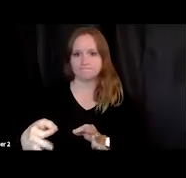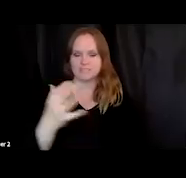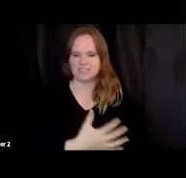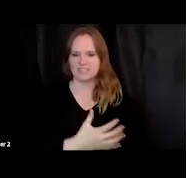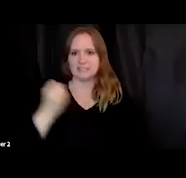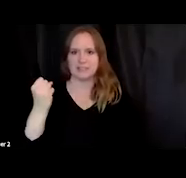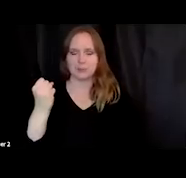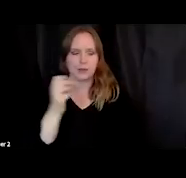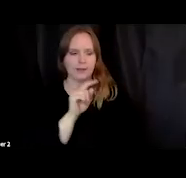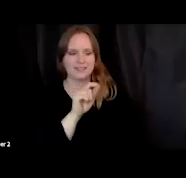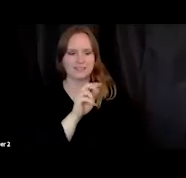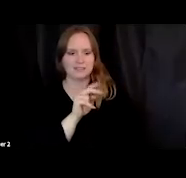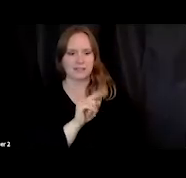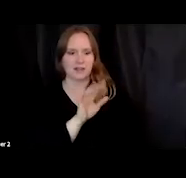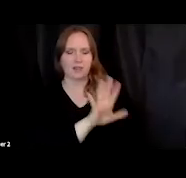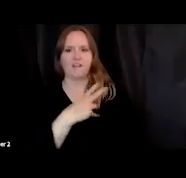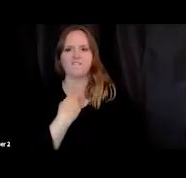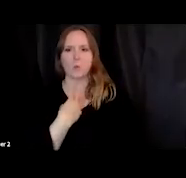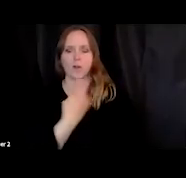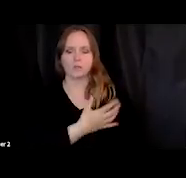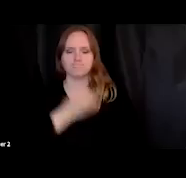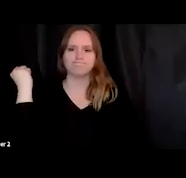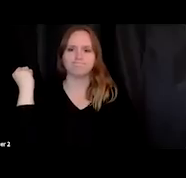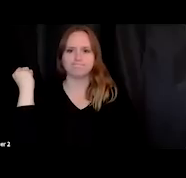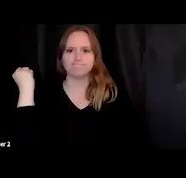So depending on your role as well, I think it's helping advocate